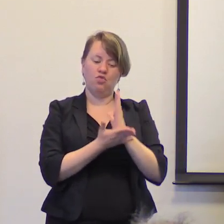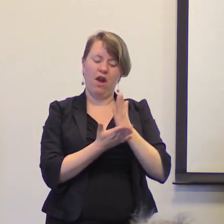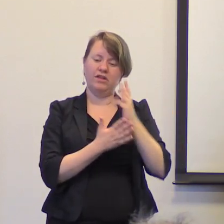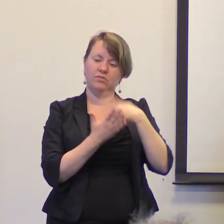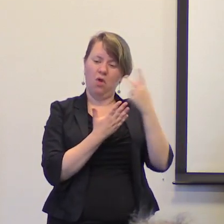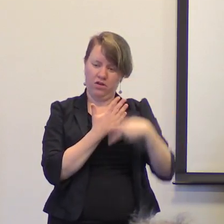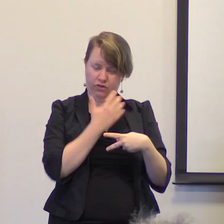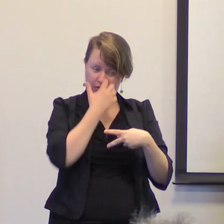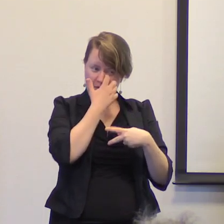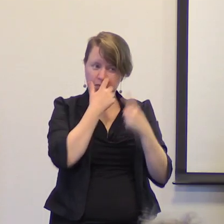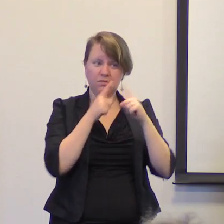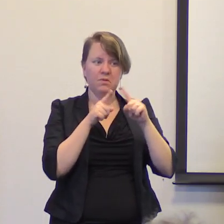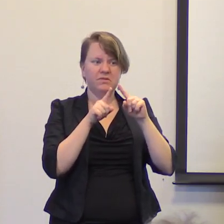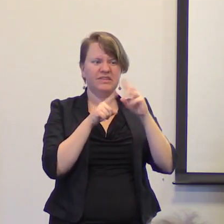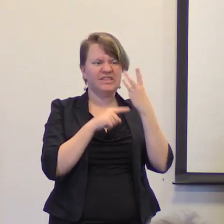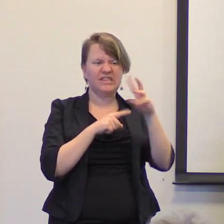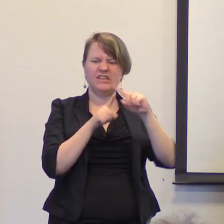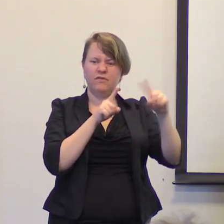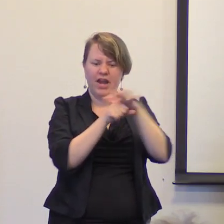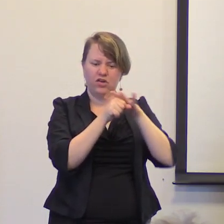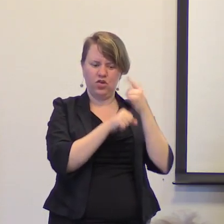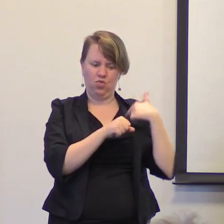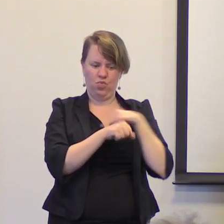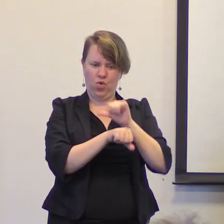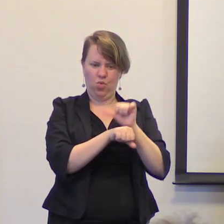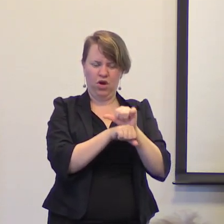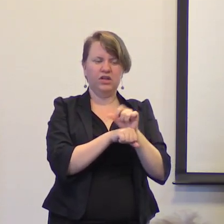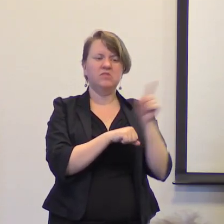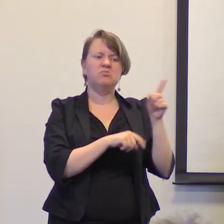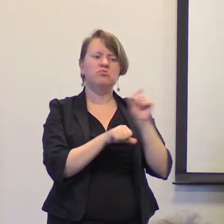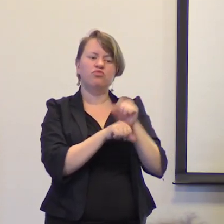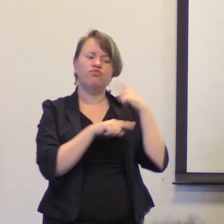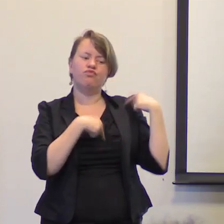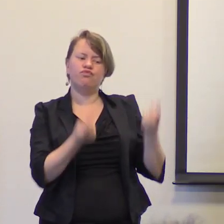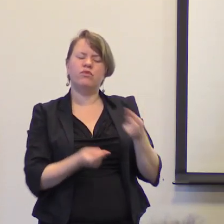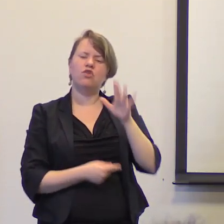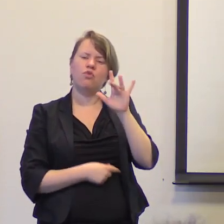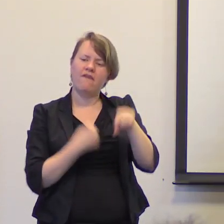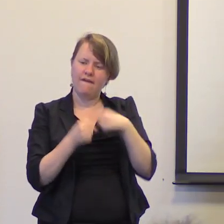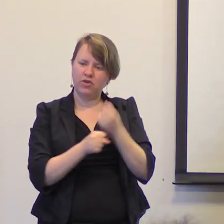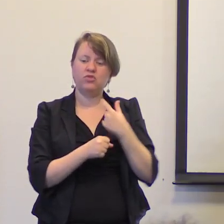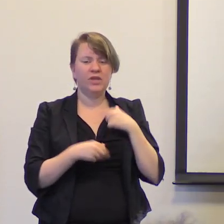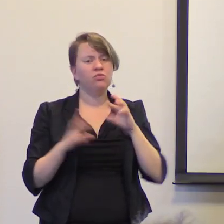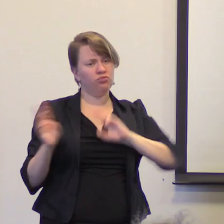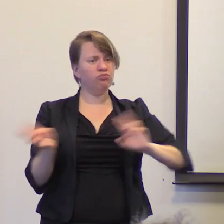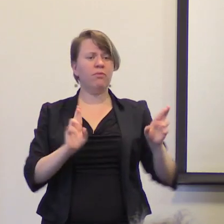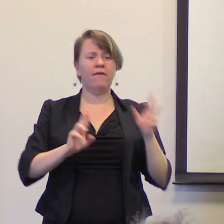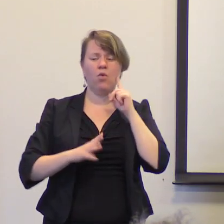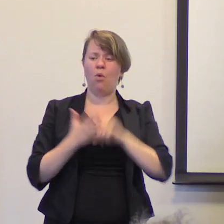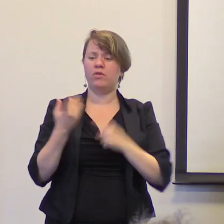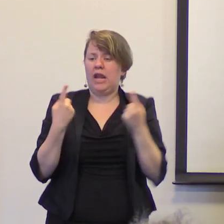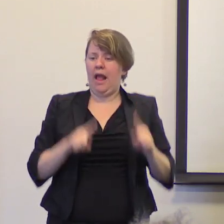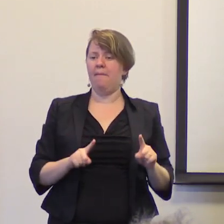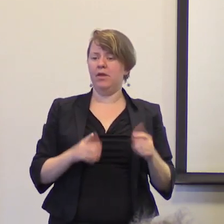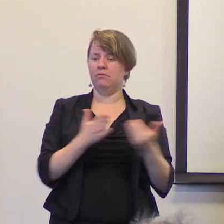Lee had been working for the ACLU for about 25 years. He was prepared for what was about to come up. But here's the timeline.